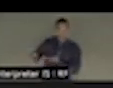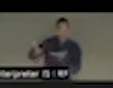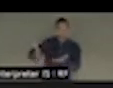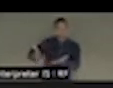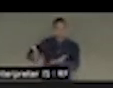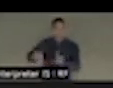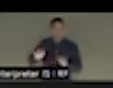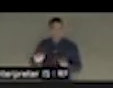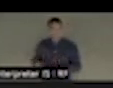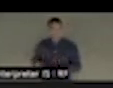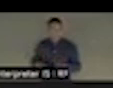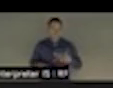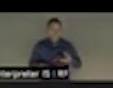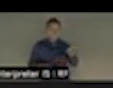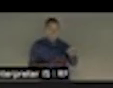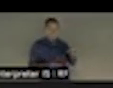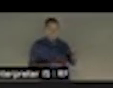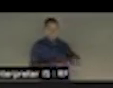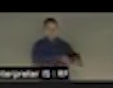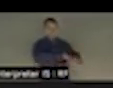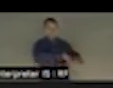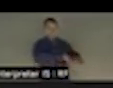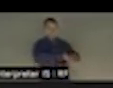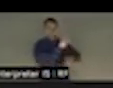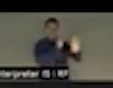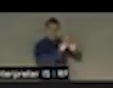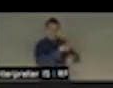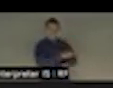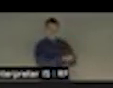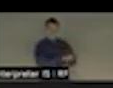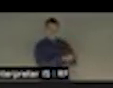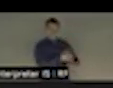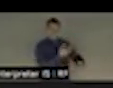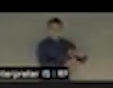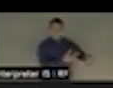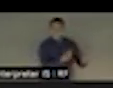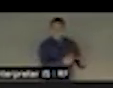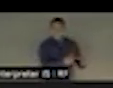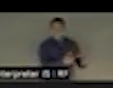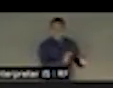So that is what we are focusing on in the captioning area and we will be